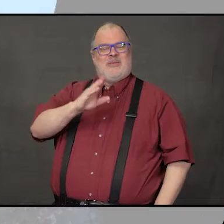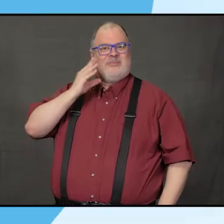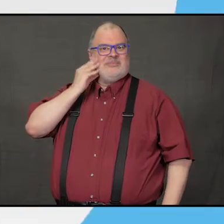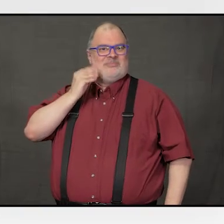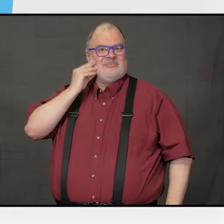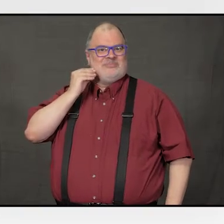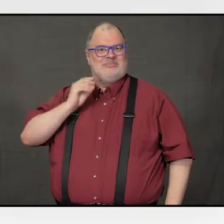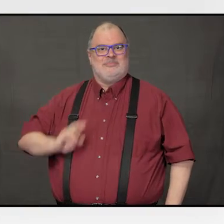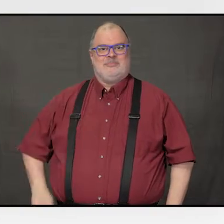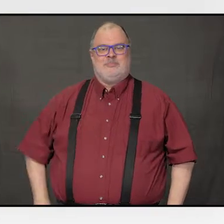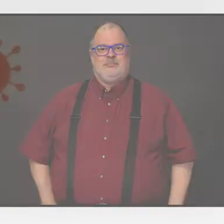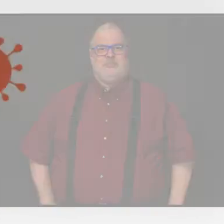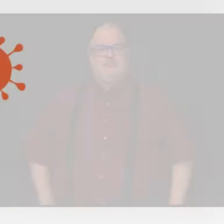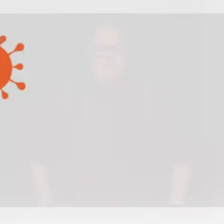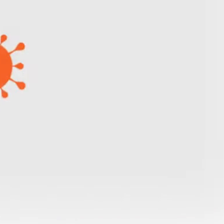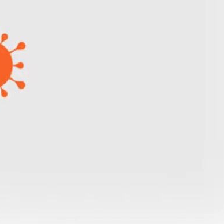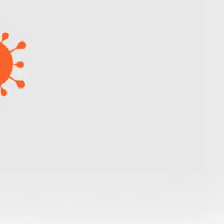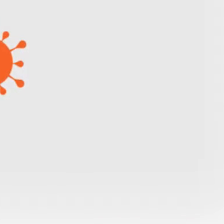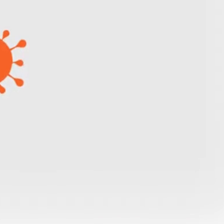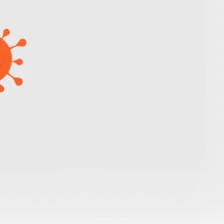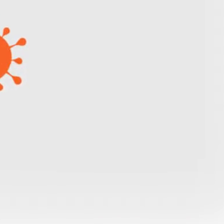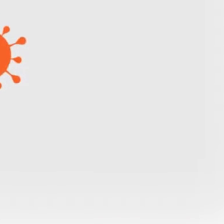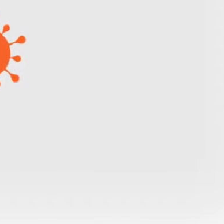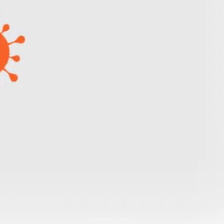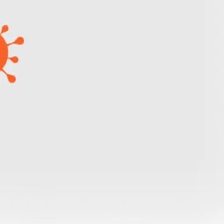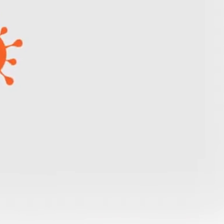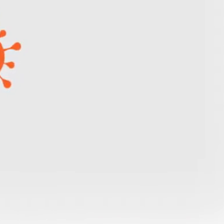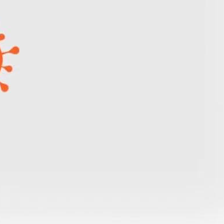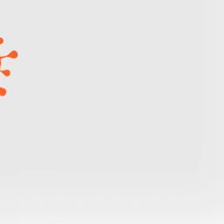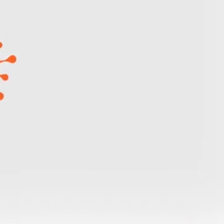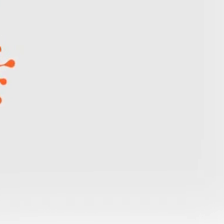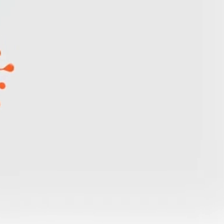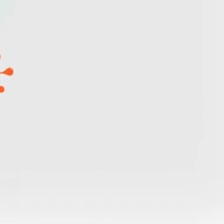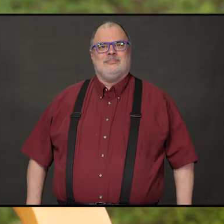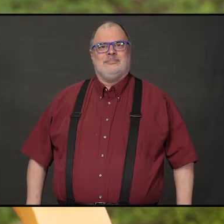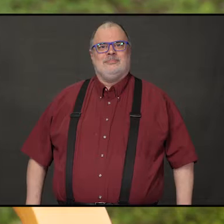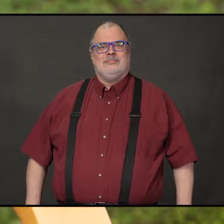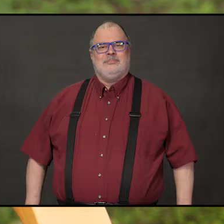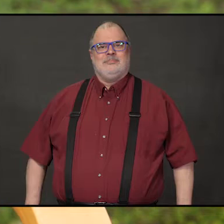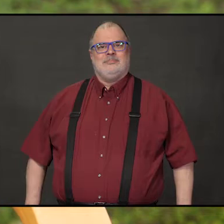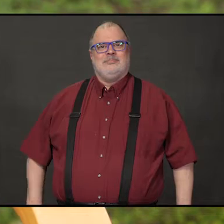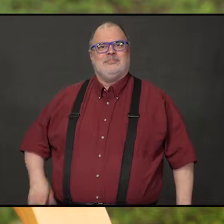I’m Chatequa. I was hesitant about having the vaccine at first….